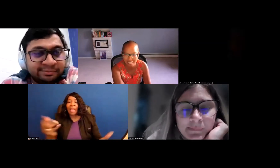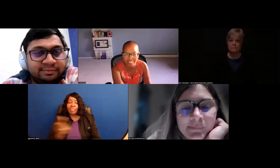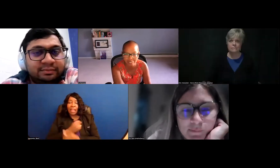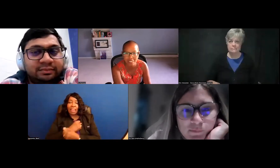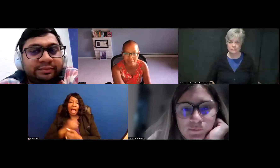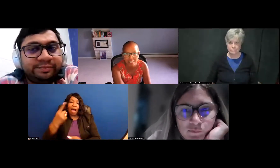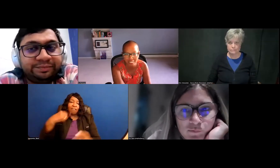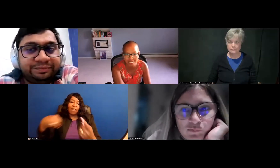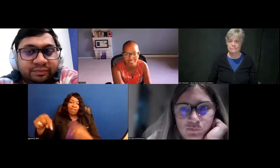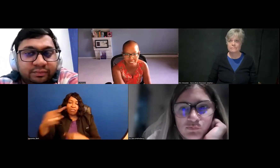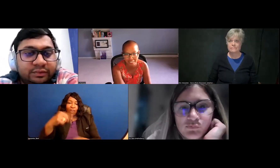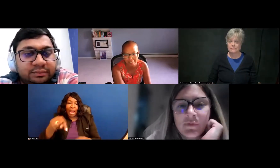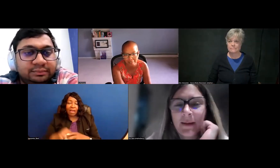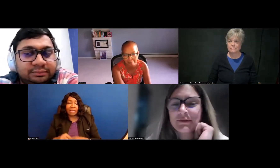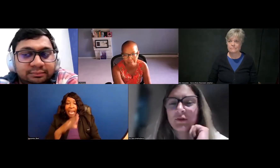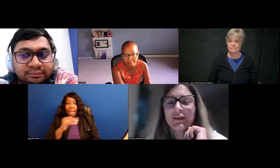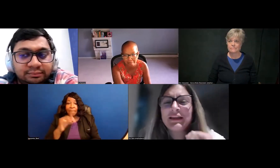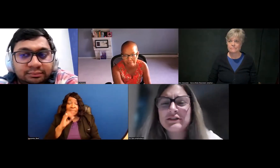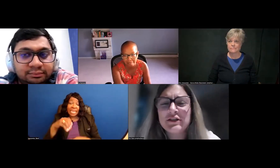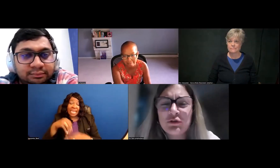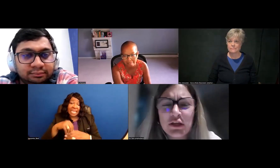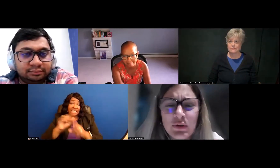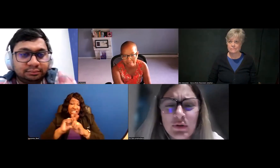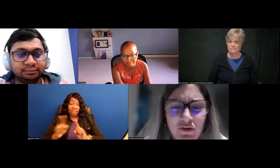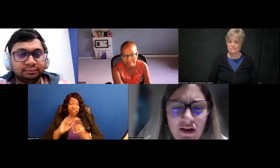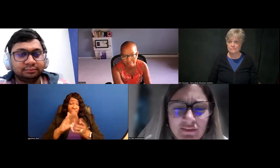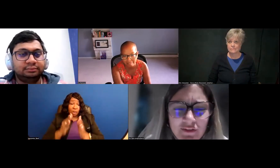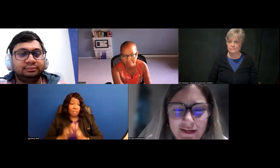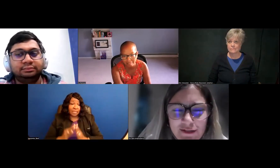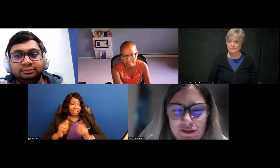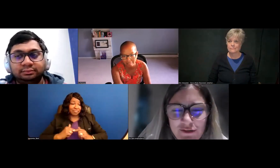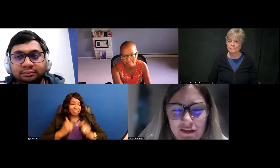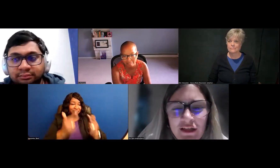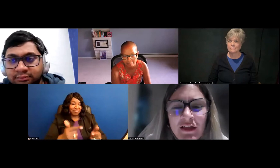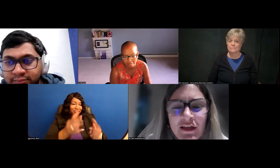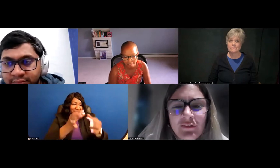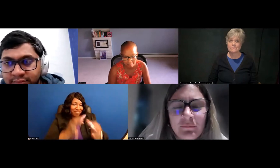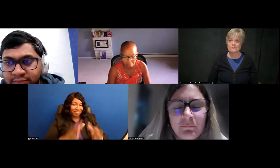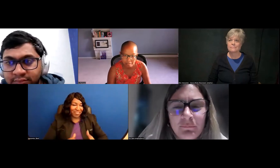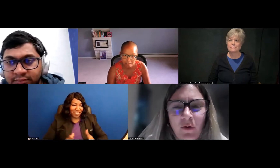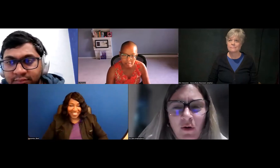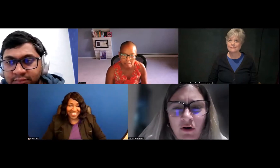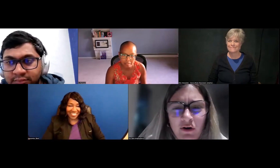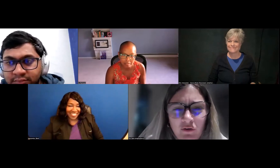to to be in different communities. Absolutely. Liz, do you think you could find the link to the article